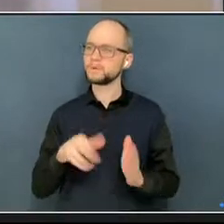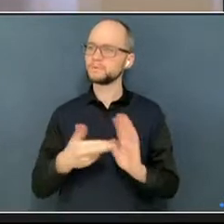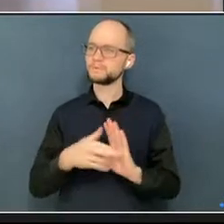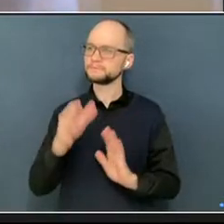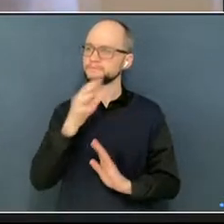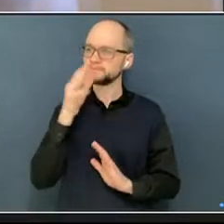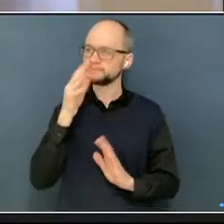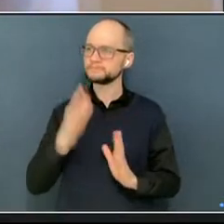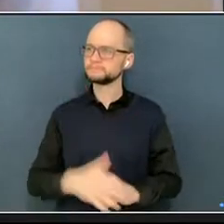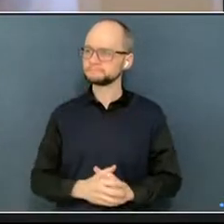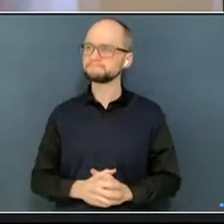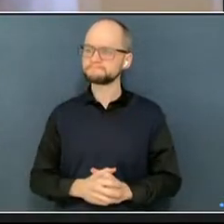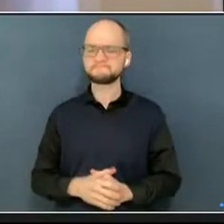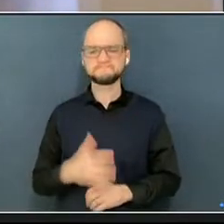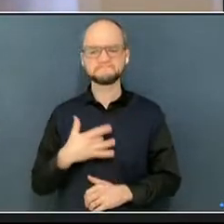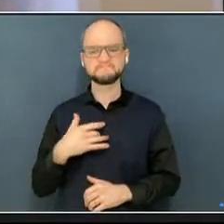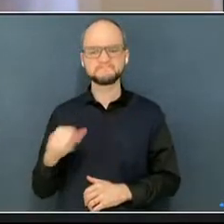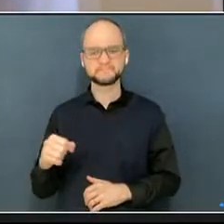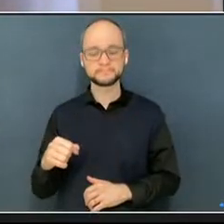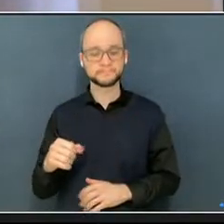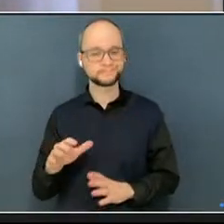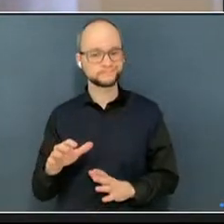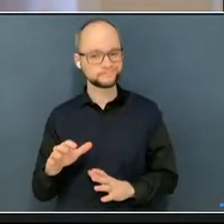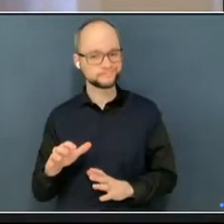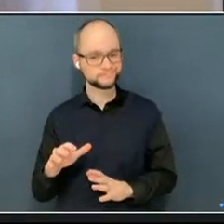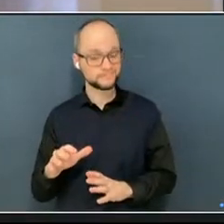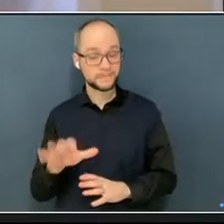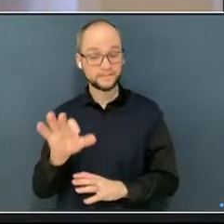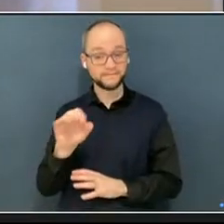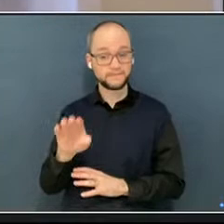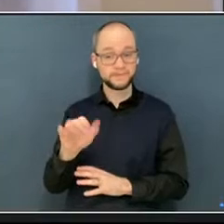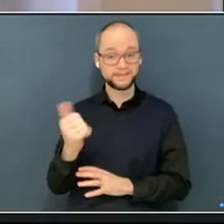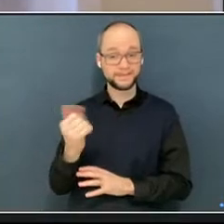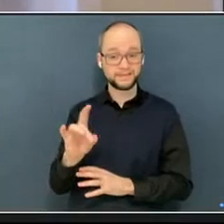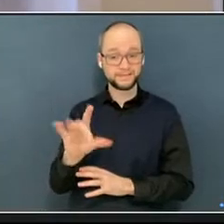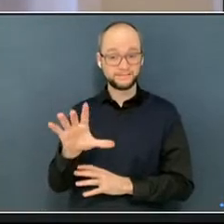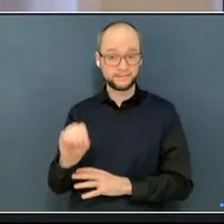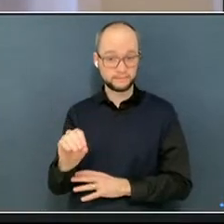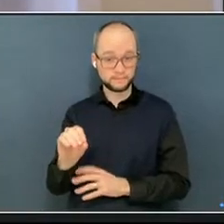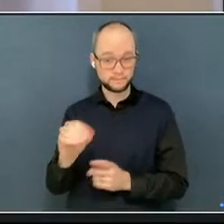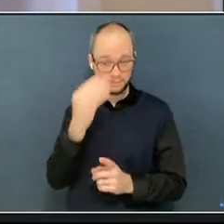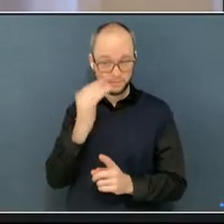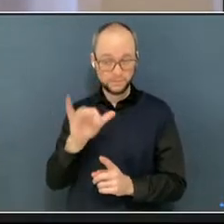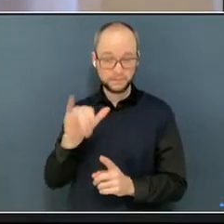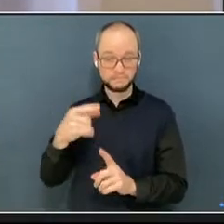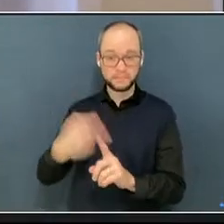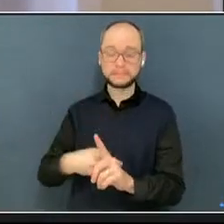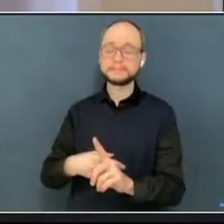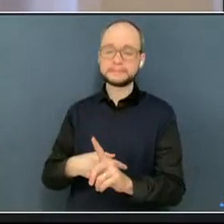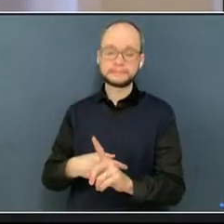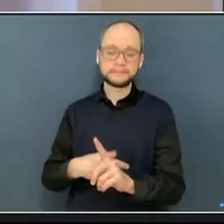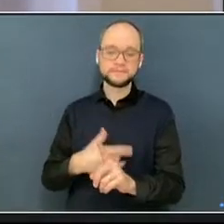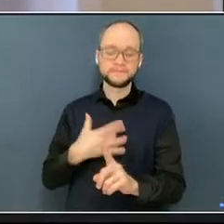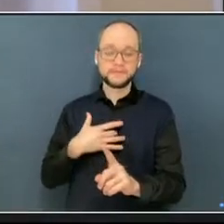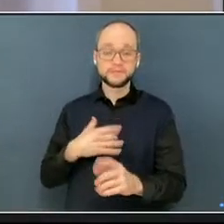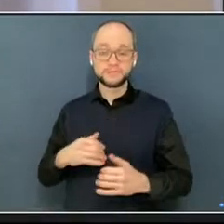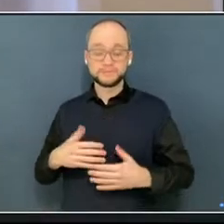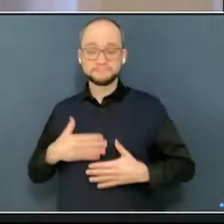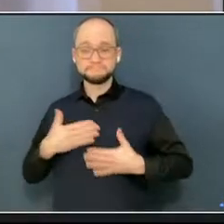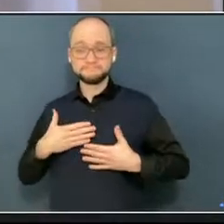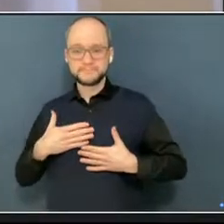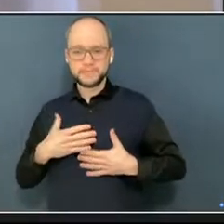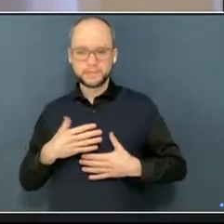February 1850 a month mixed with sadness and joy. It starts off with the news that Charlie's sister Emma